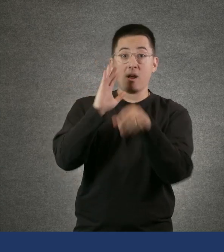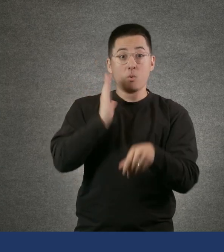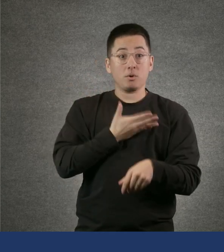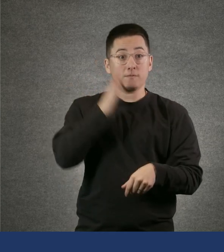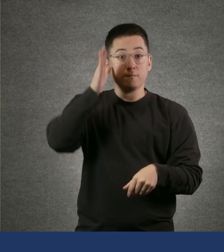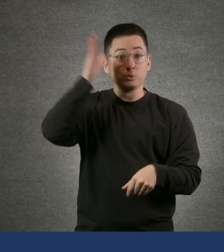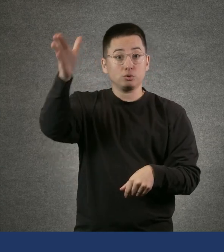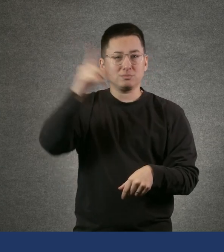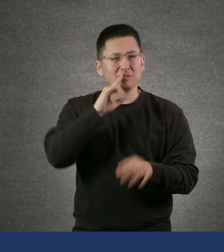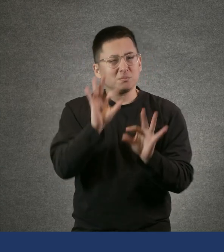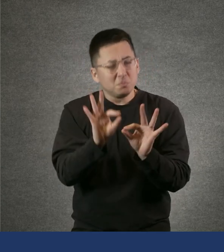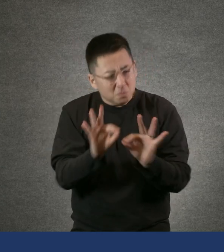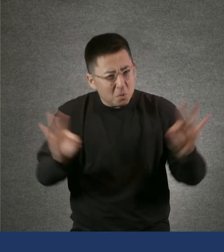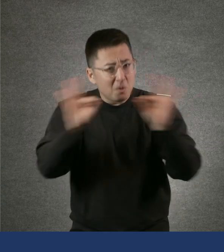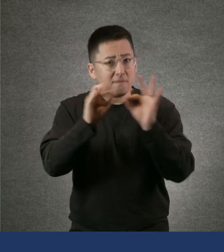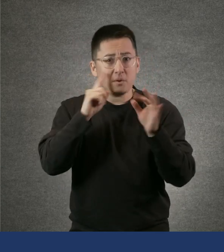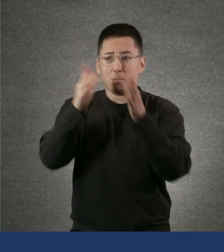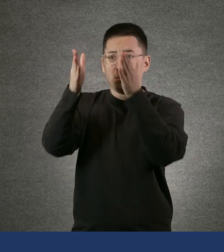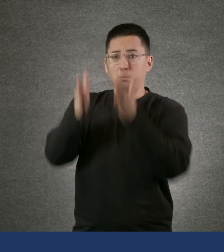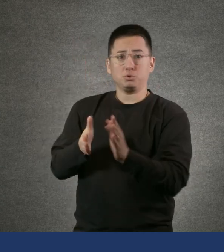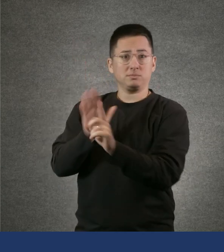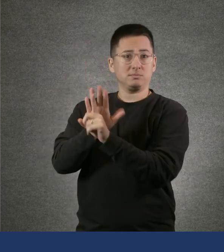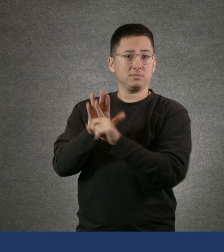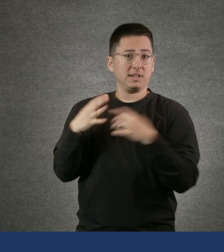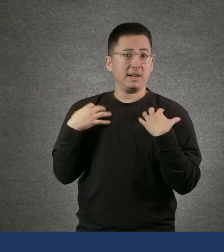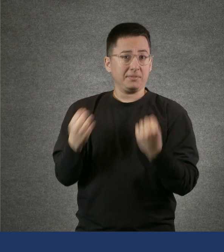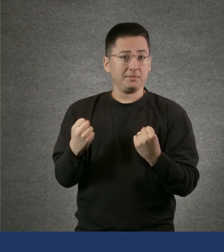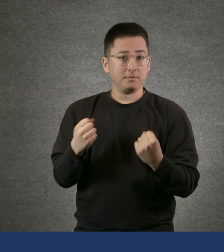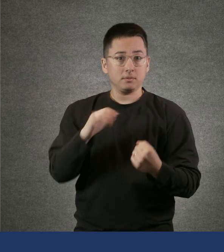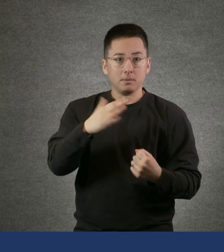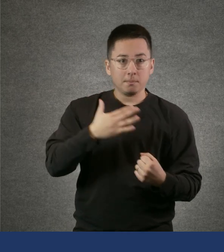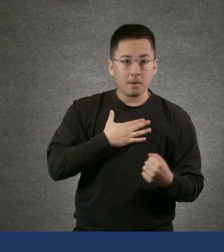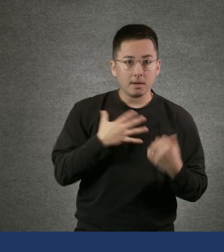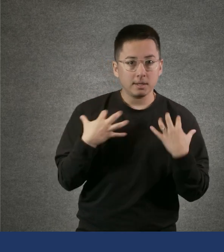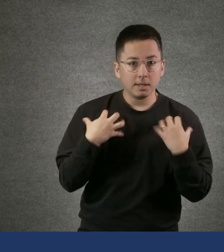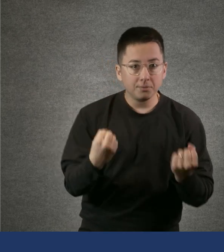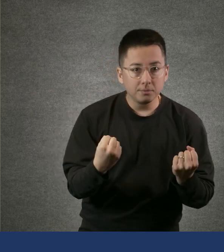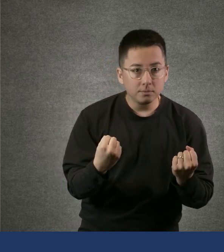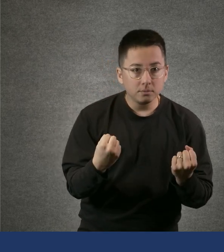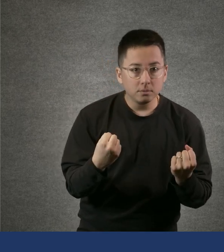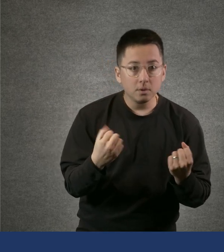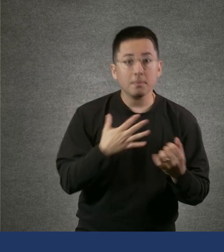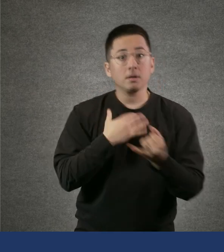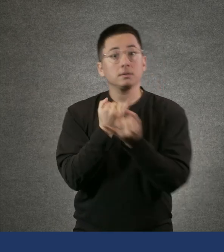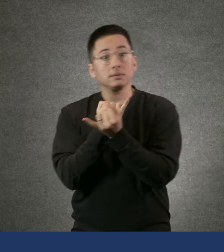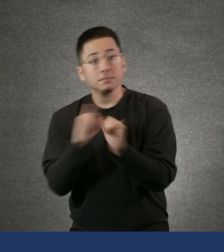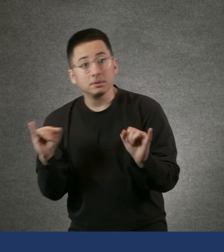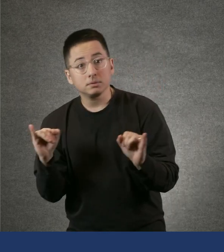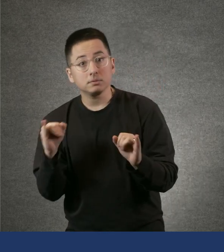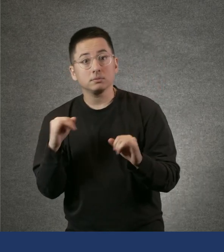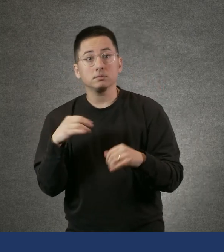Let's face it, saving for our future is extremely important to a person's health.